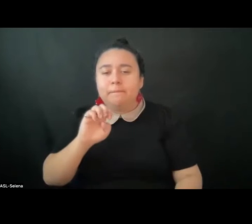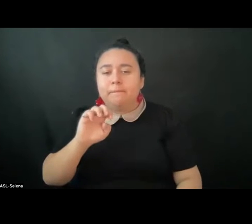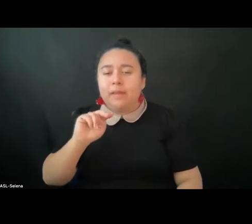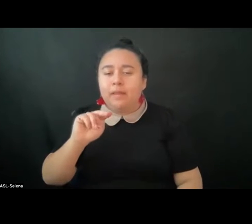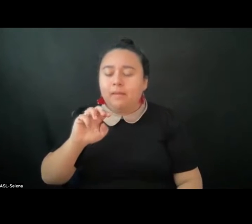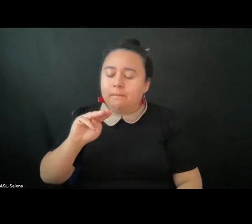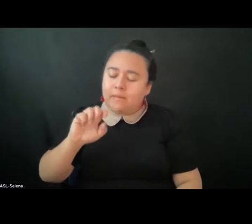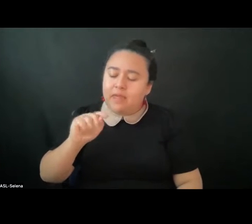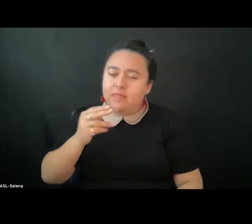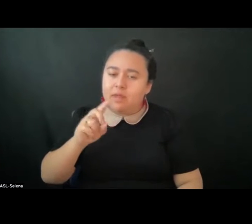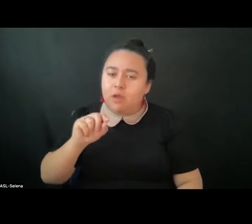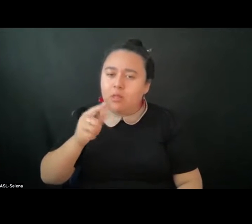research, as fact-based filmmaking.